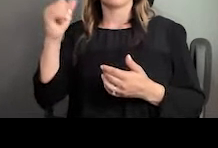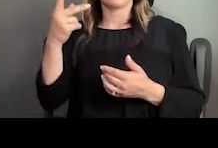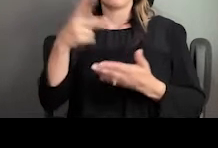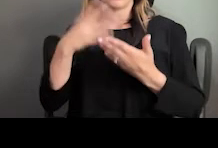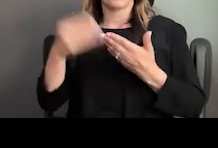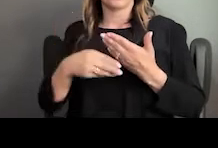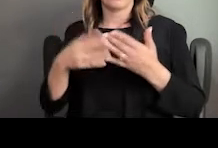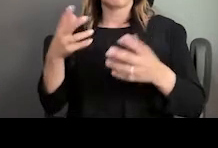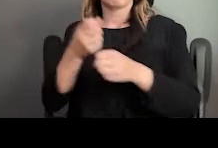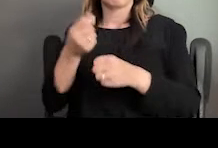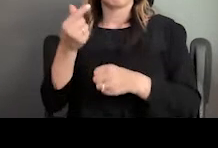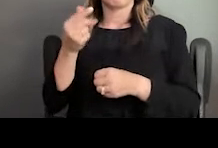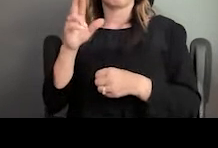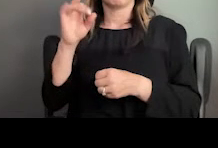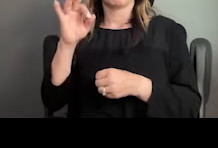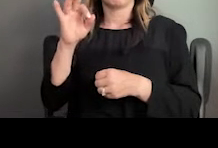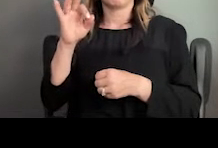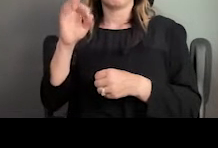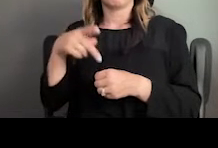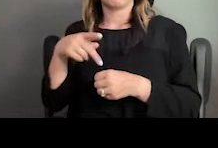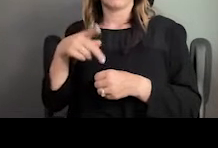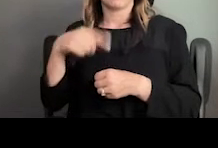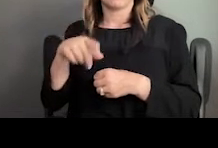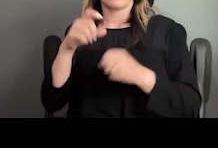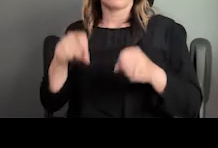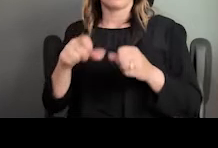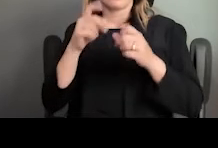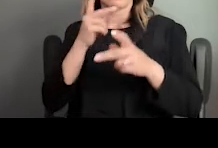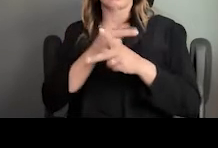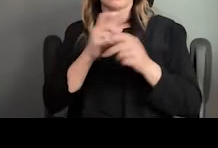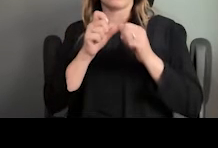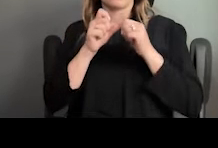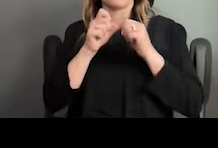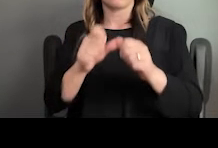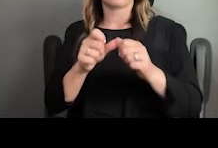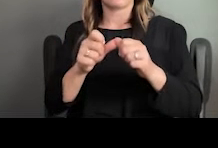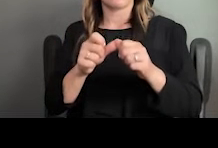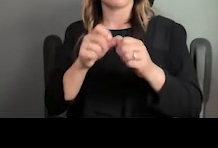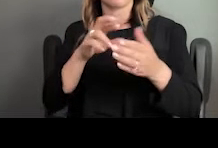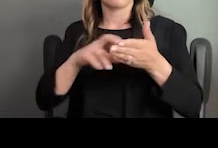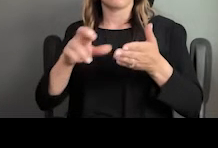sustain research during a medical deferral. Next slide, please.